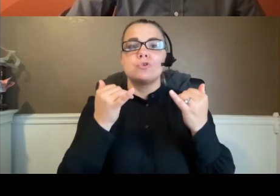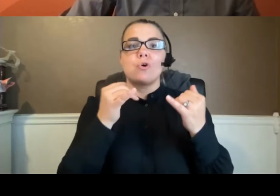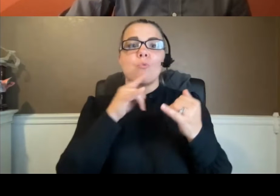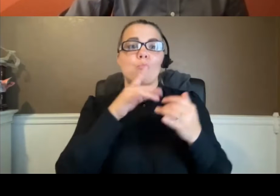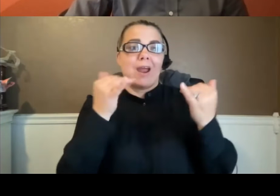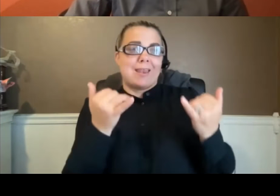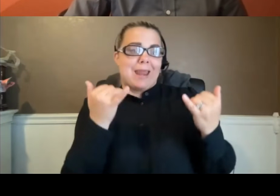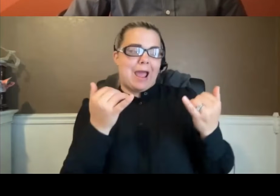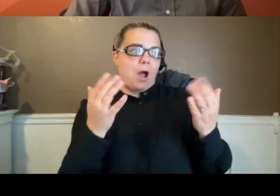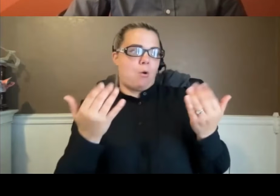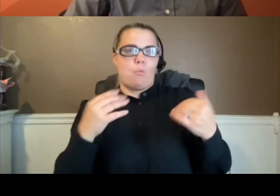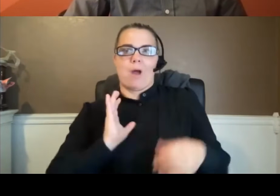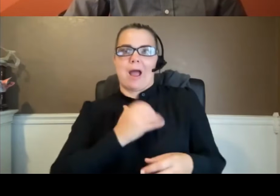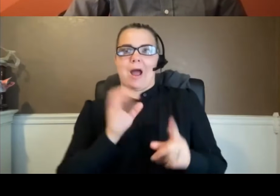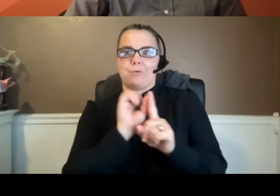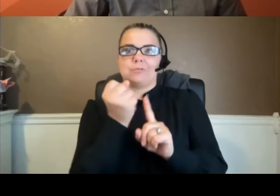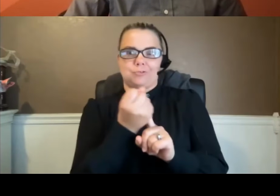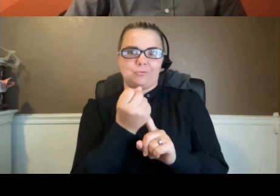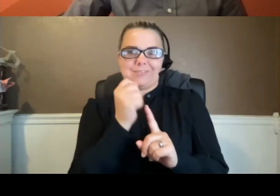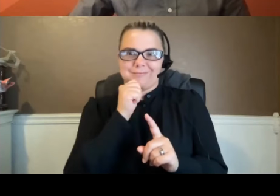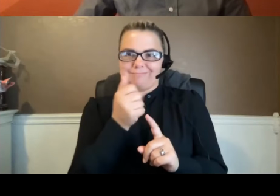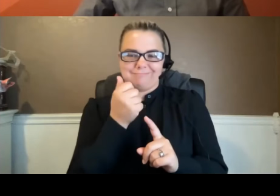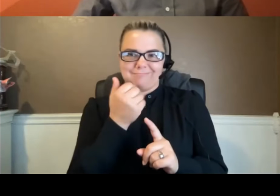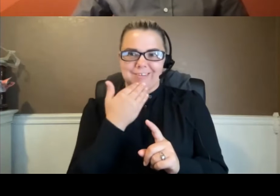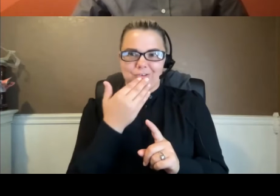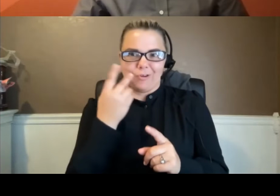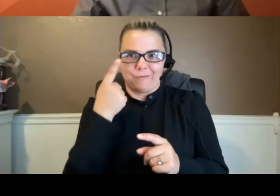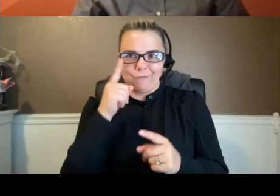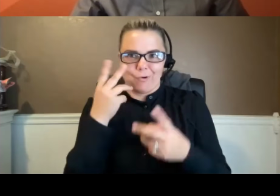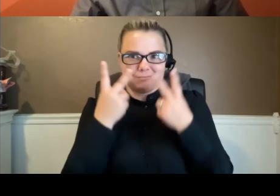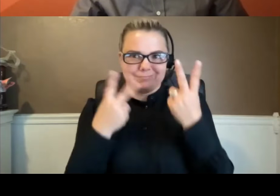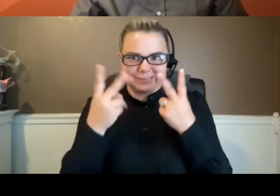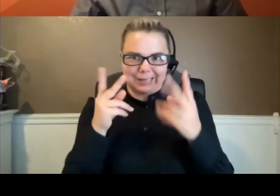good for sighted people. Going to our next example I'm going to play this, and I believe